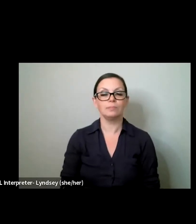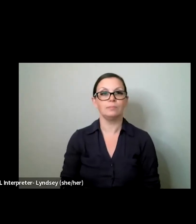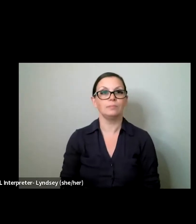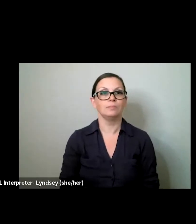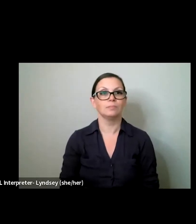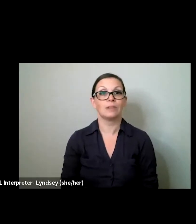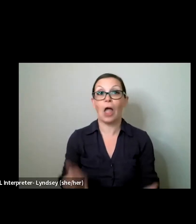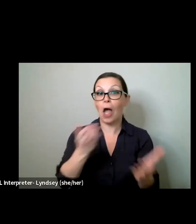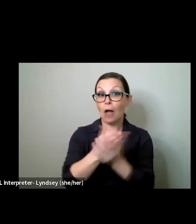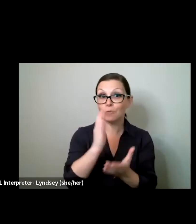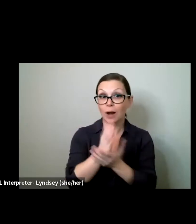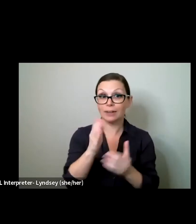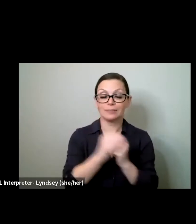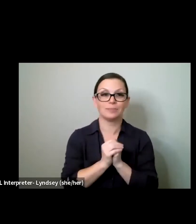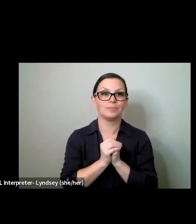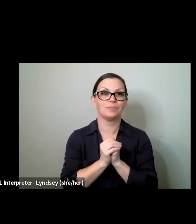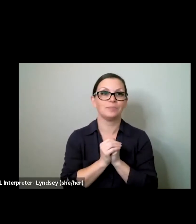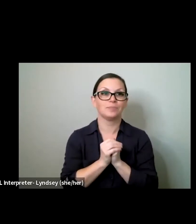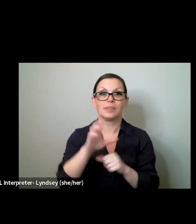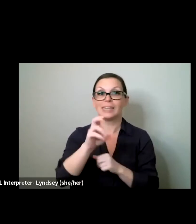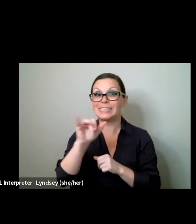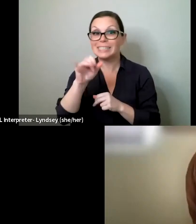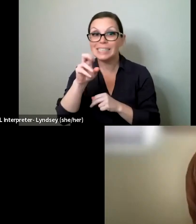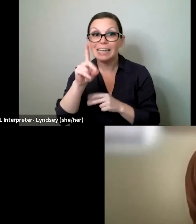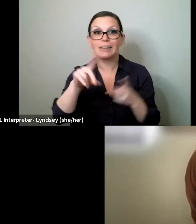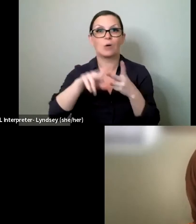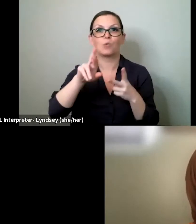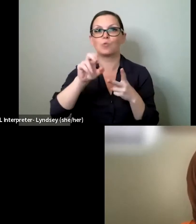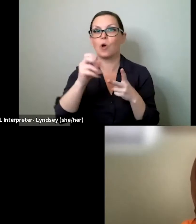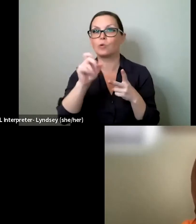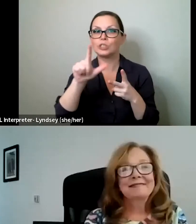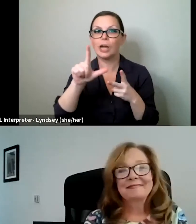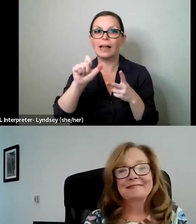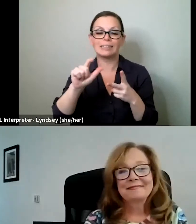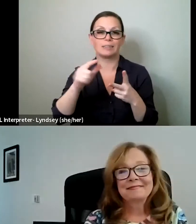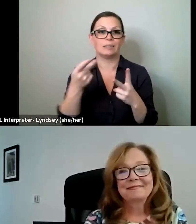All right. Cyd, Rochelle, really appreciate the wonderful presentation.